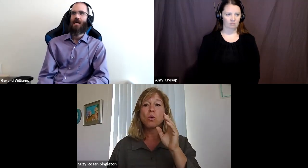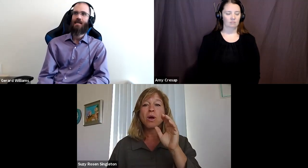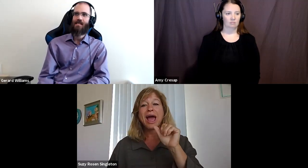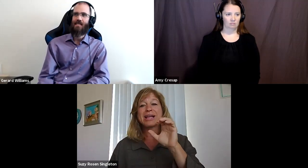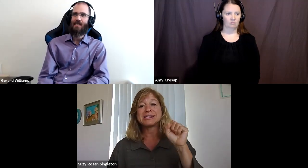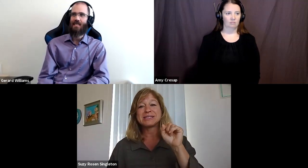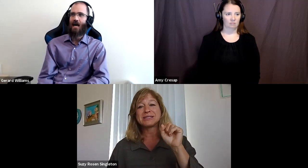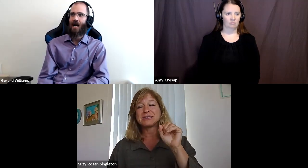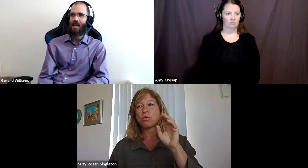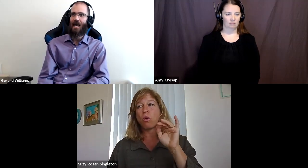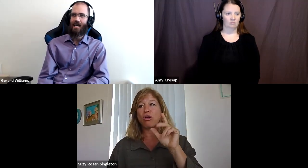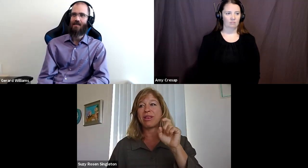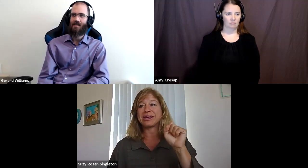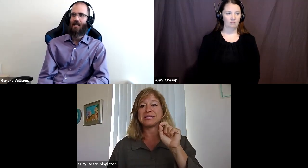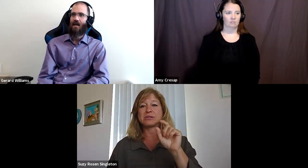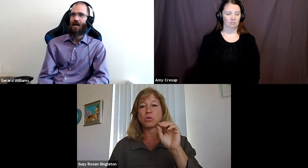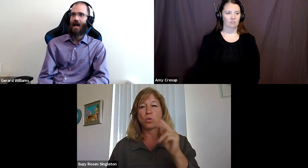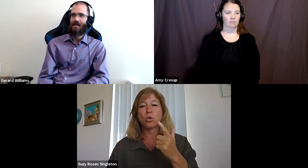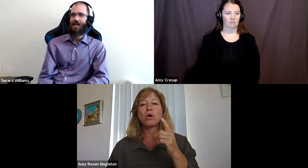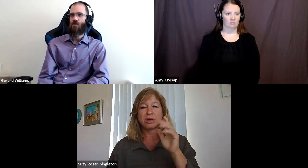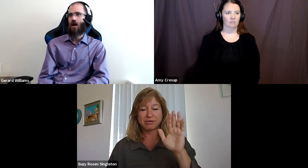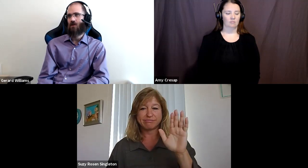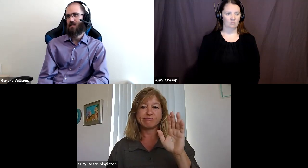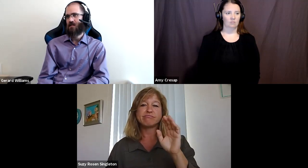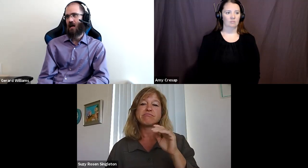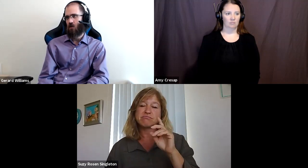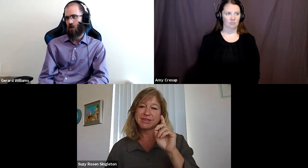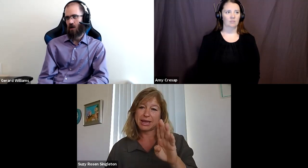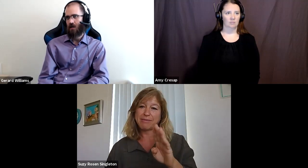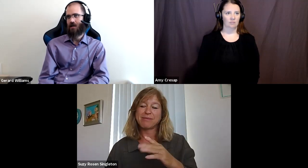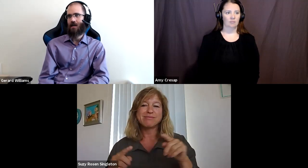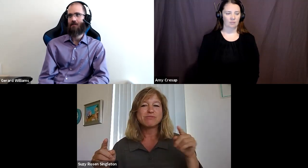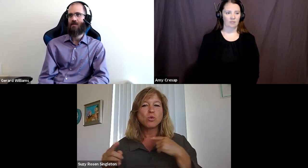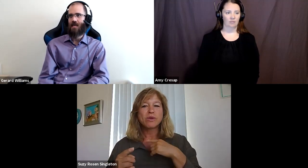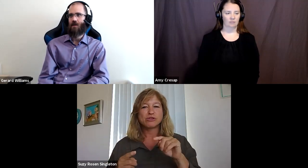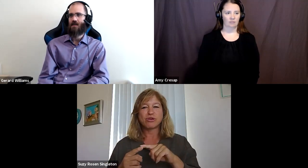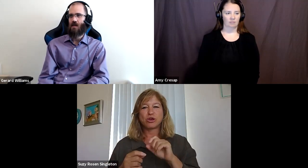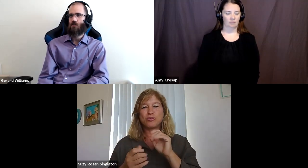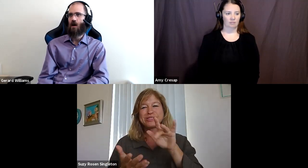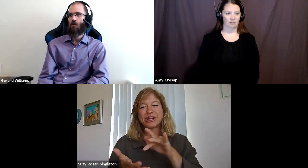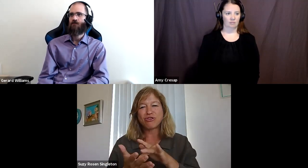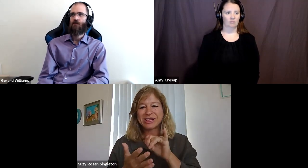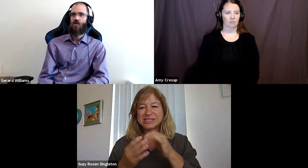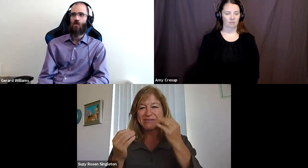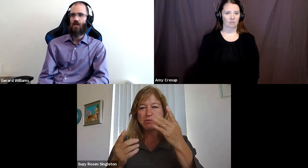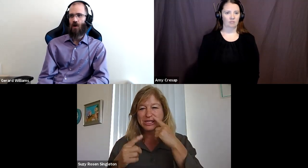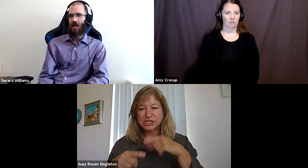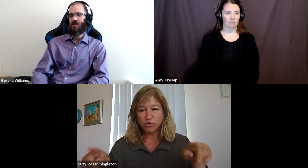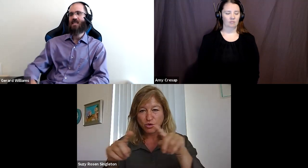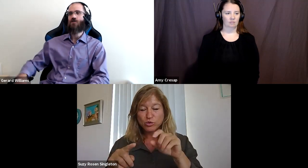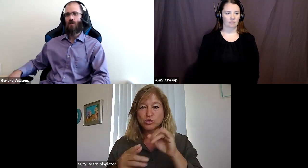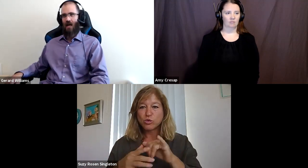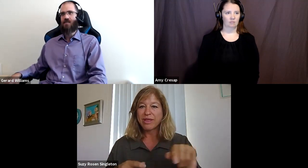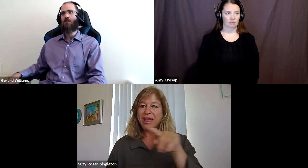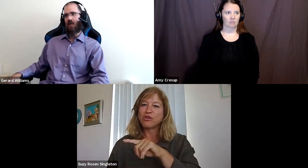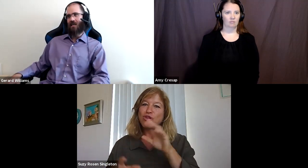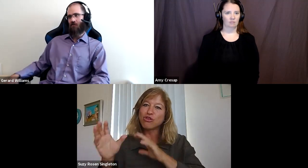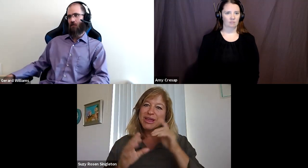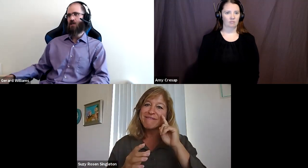and CTIA access wireless.org database as well. We try to centralize some of that information